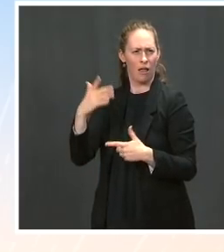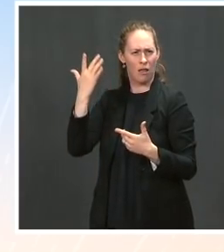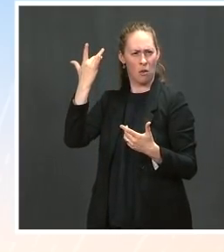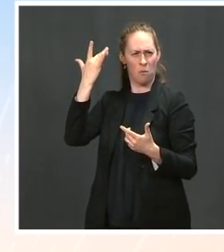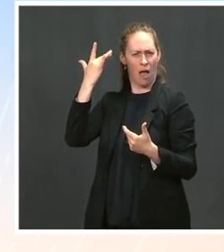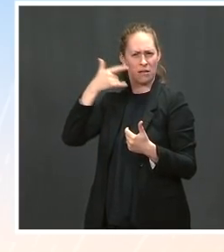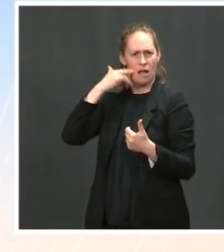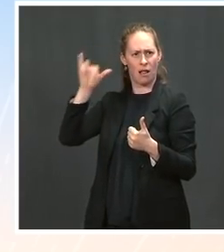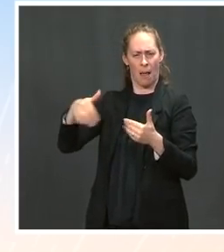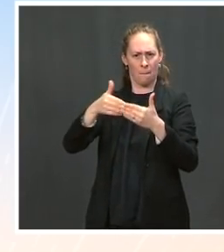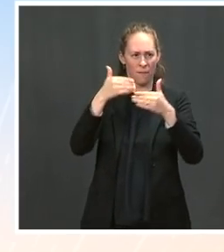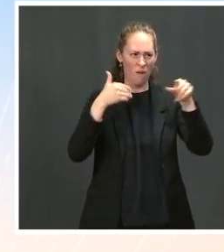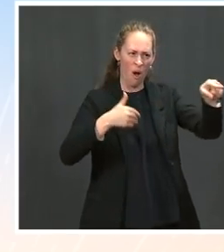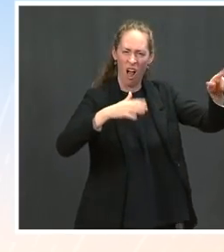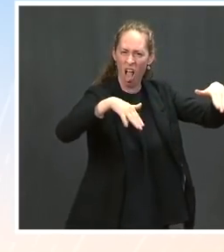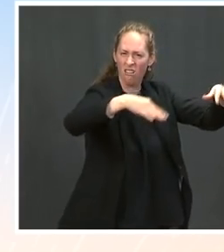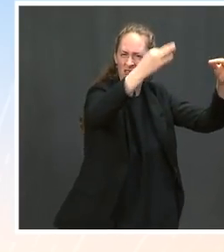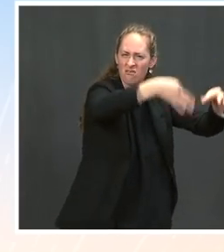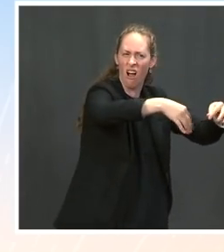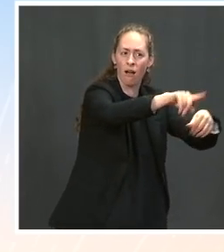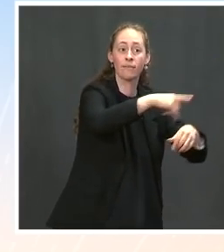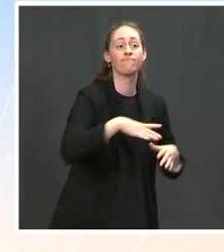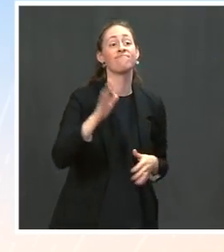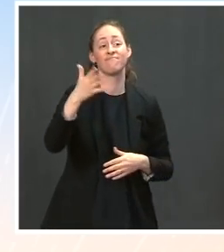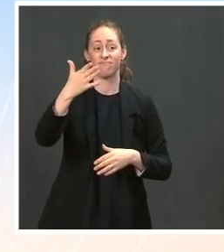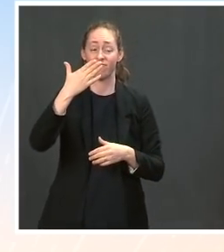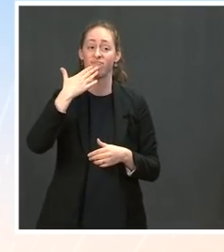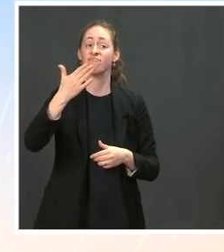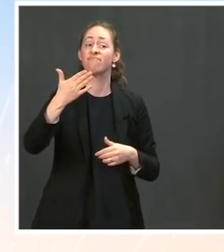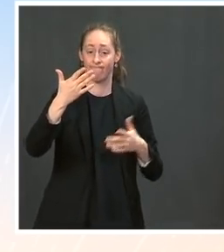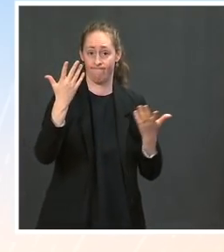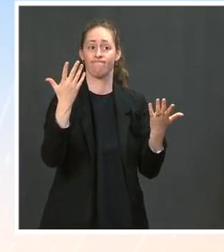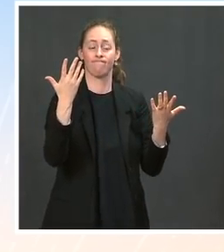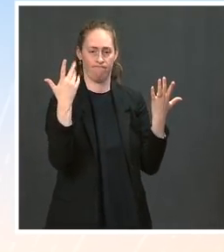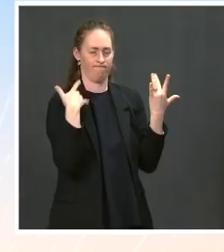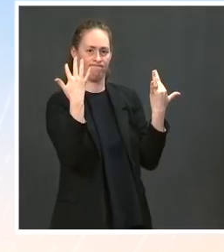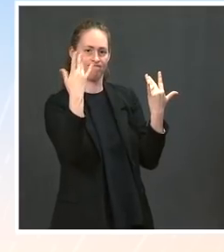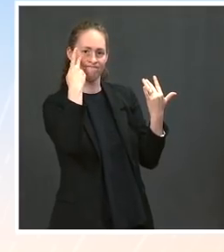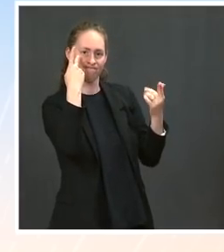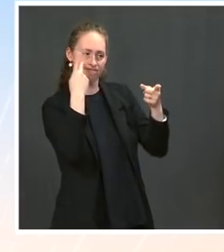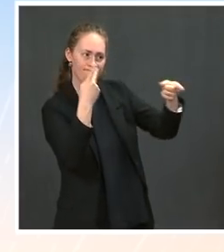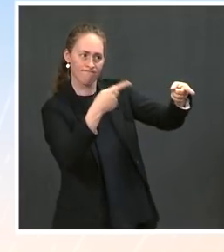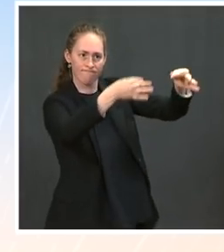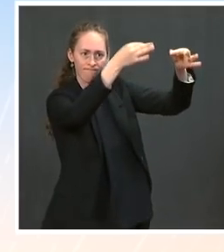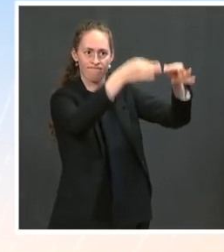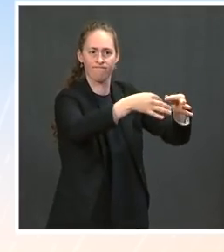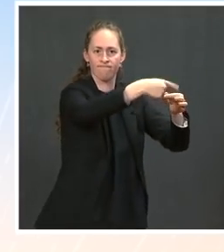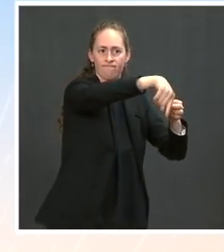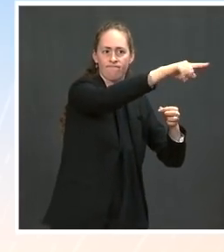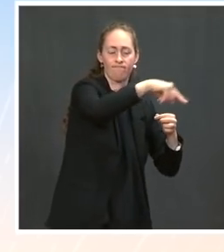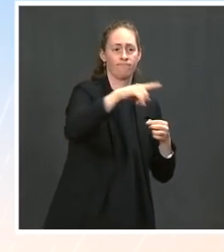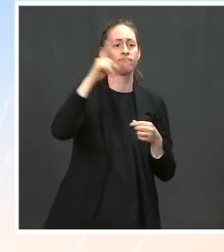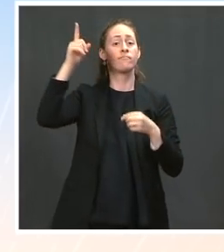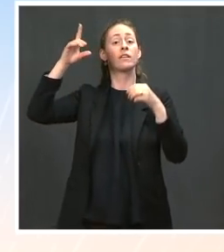Ms. Psaki: Again, we're going to wait for the jury to come to their conclusion, and that is when he will have more extensive remarks